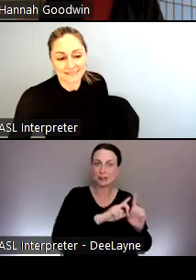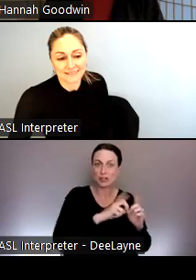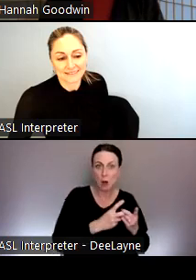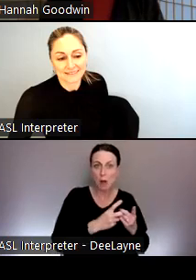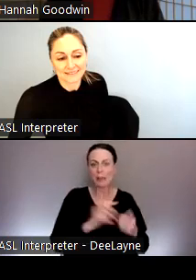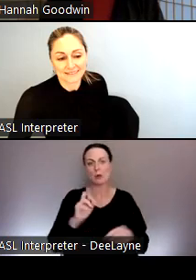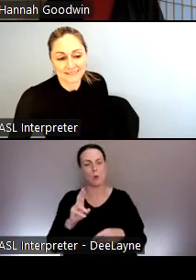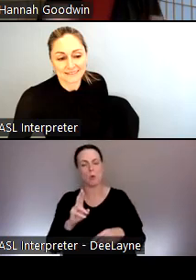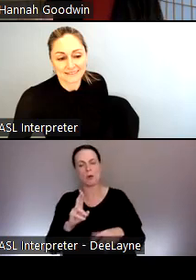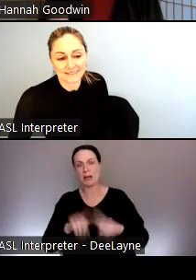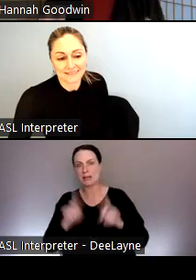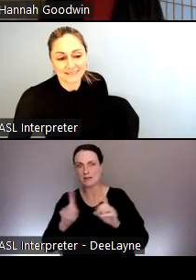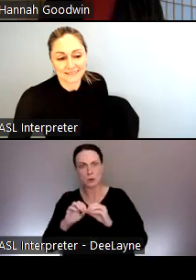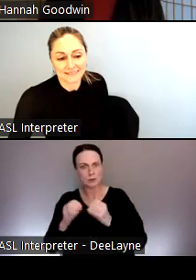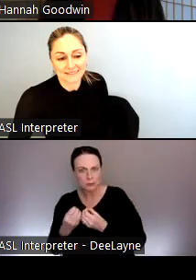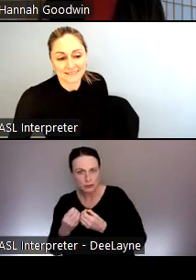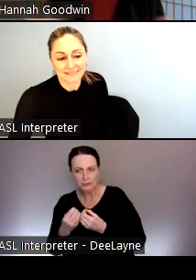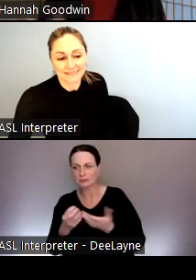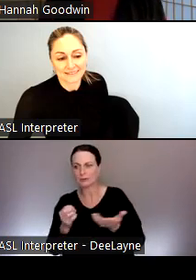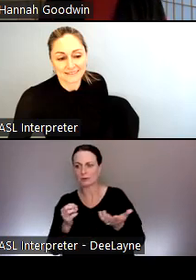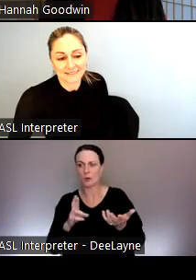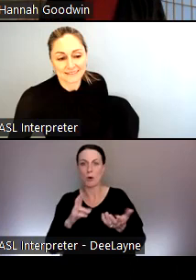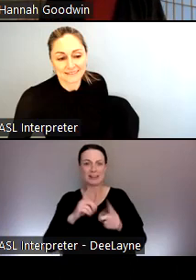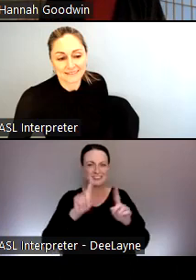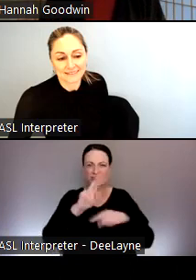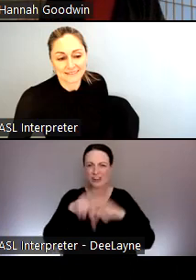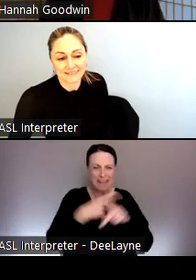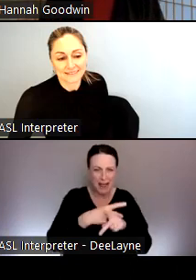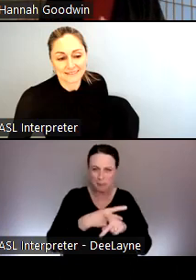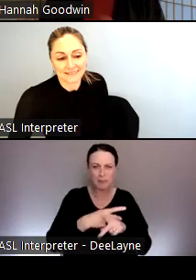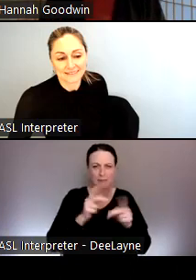or different types of organizations.